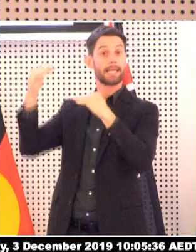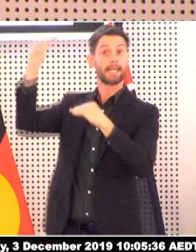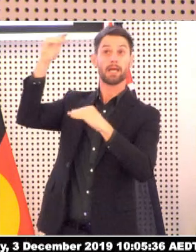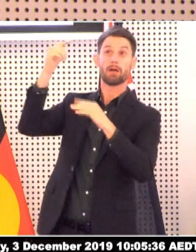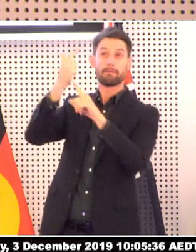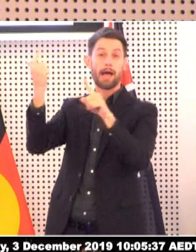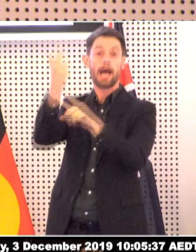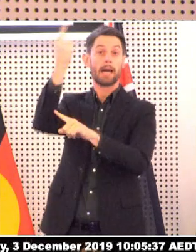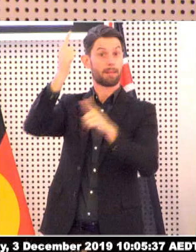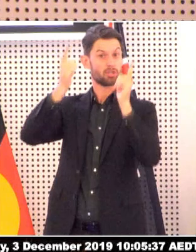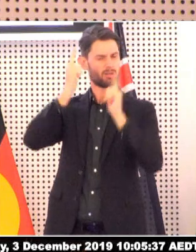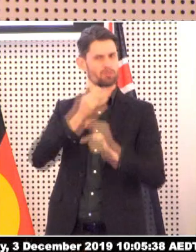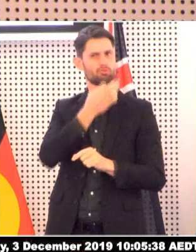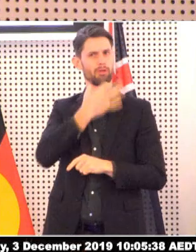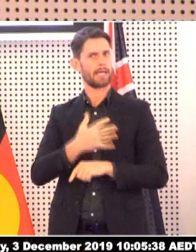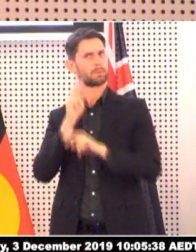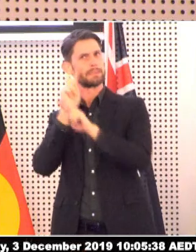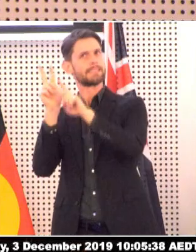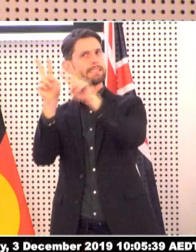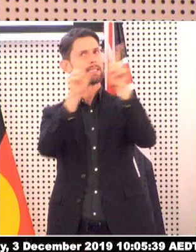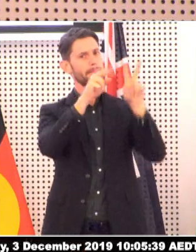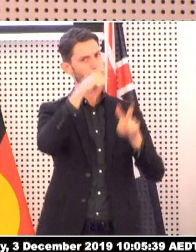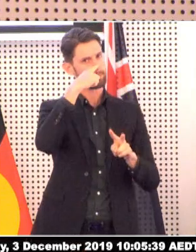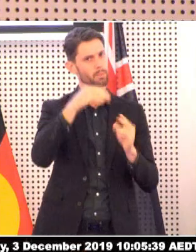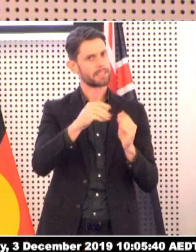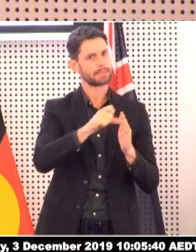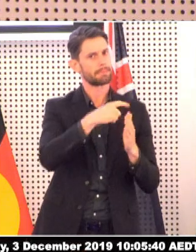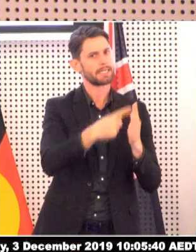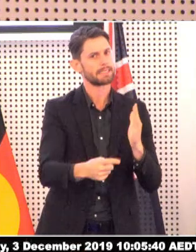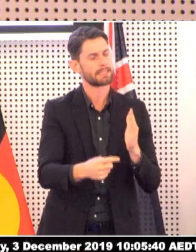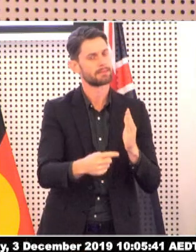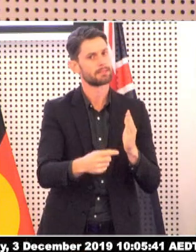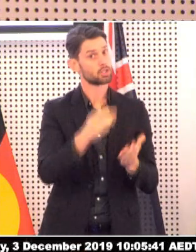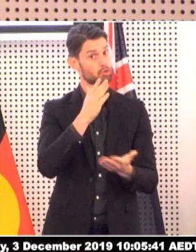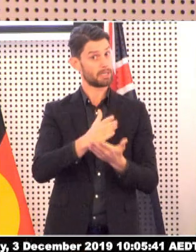An inclusive society is one where disabled people are represented at all levels of